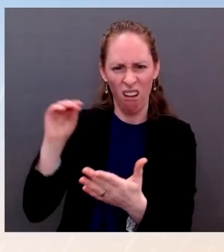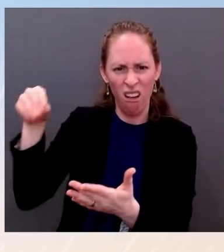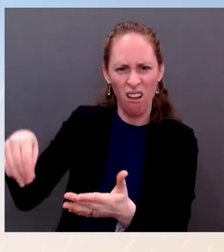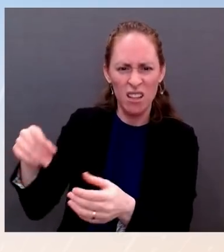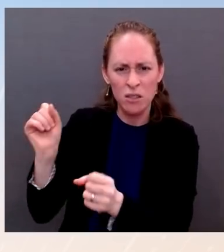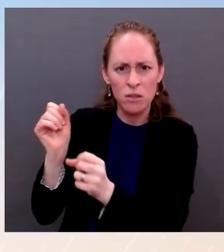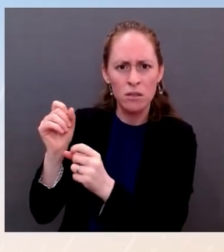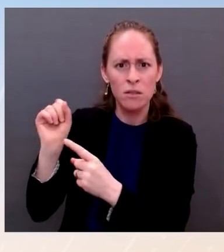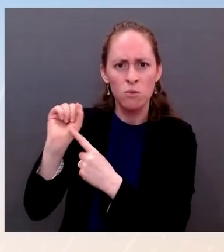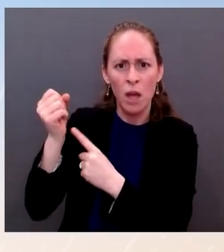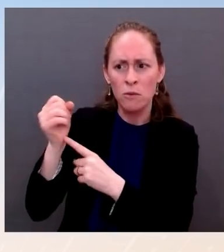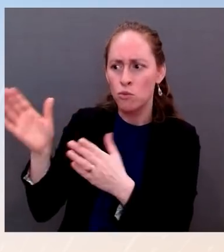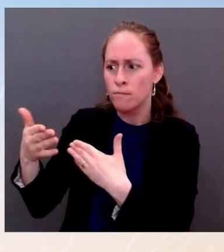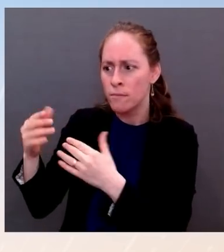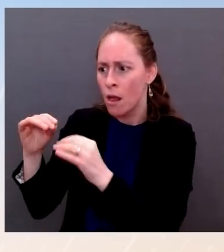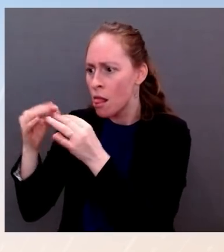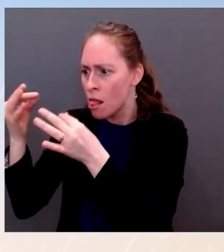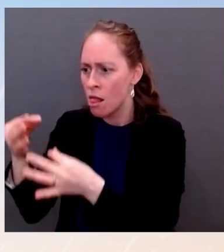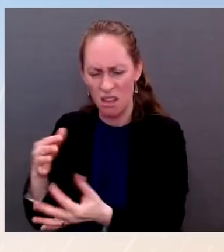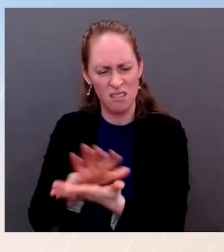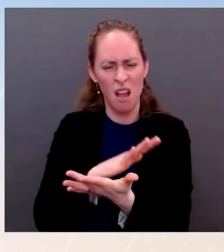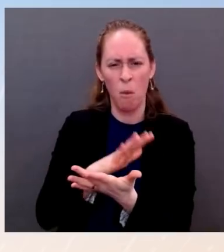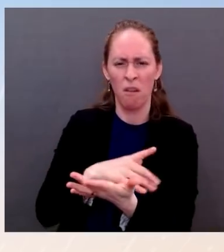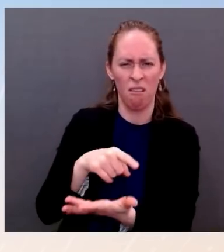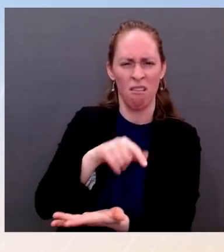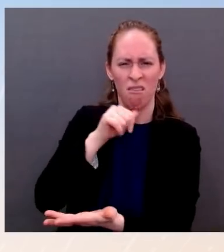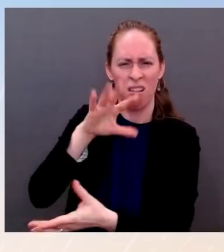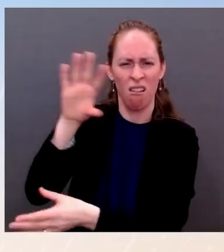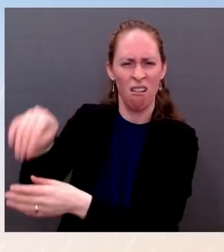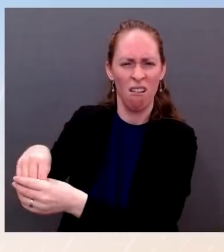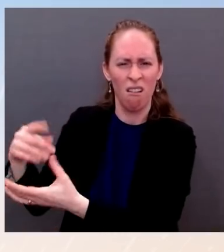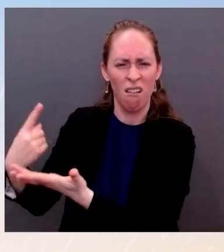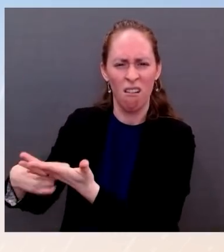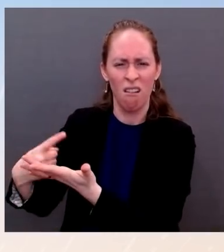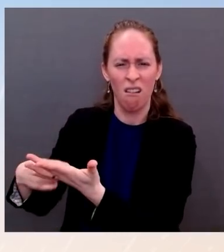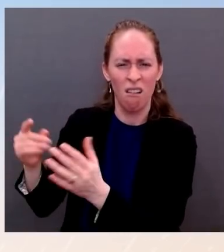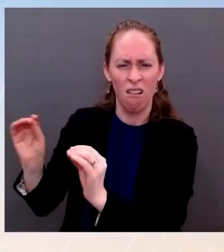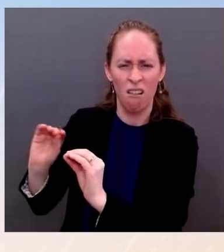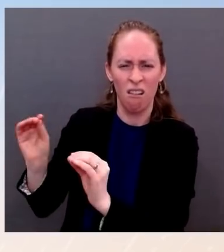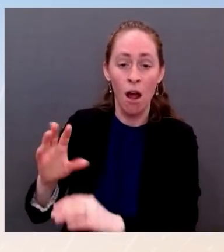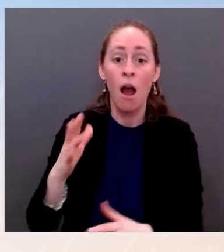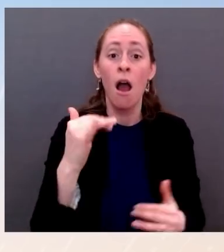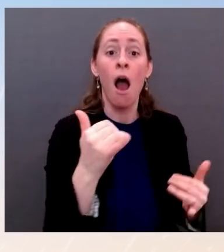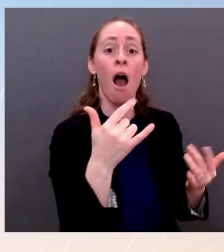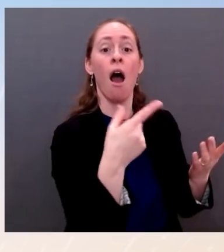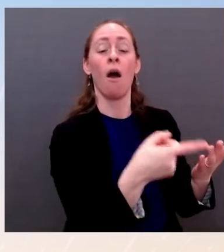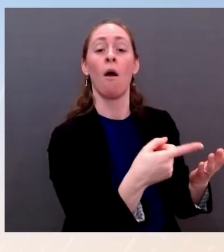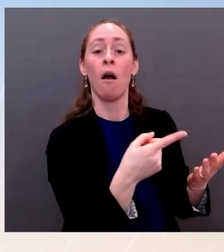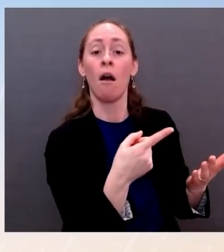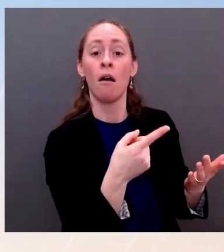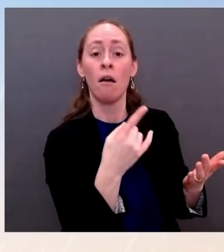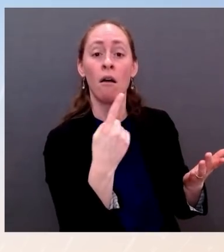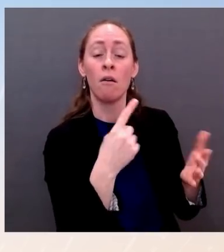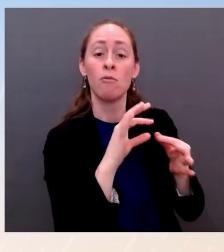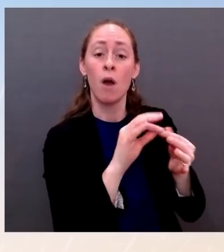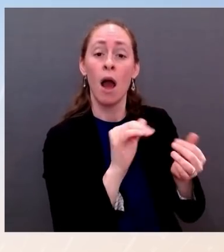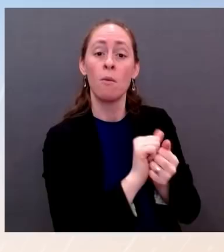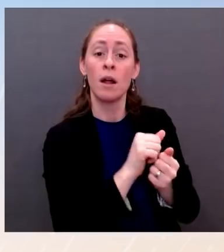on the attack at Abbey Gate, on Friday, which the President certainly stands by. And that was important work -- vital work, a formal report